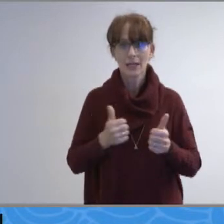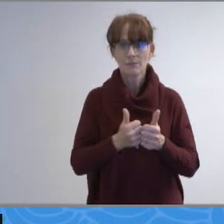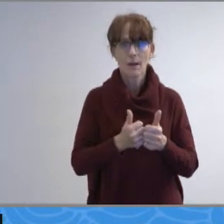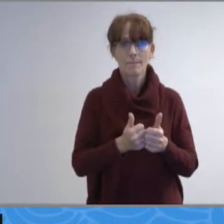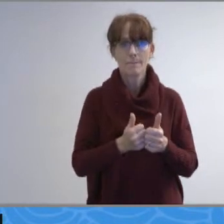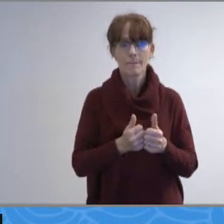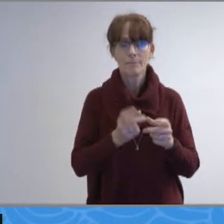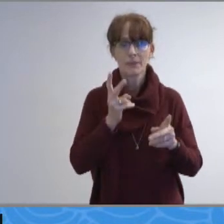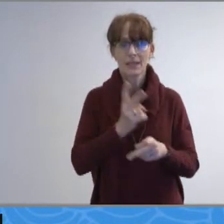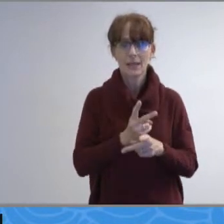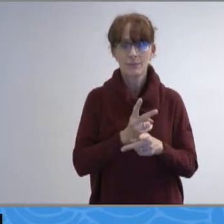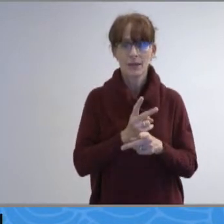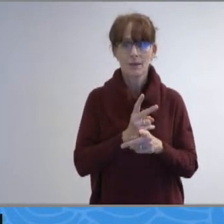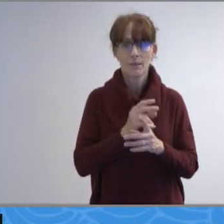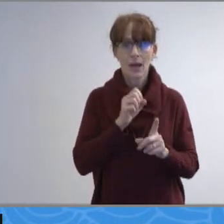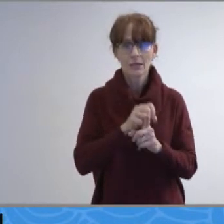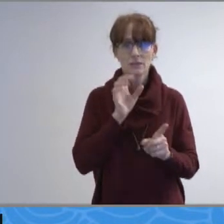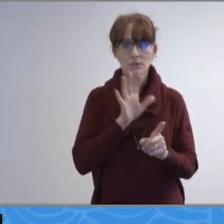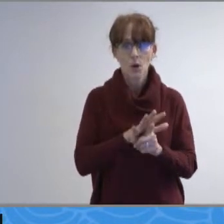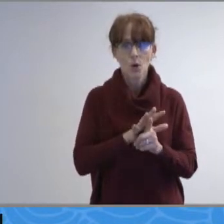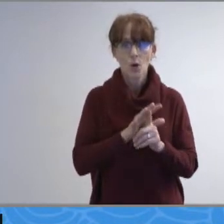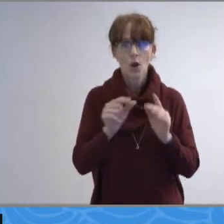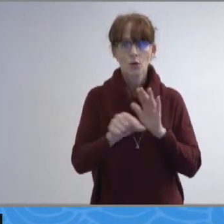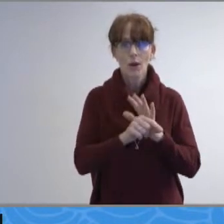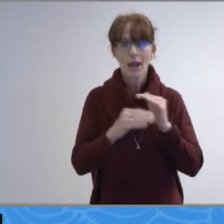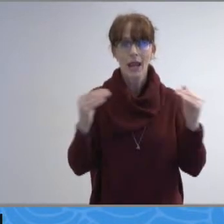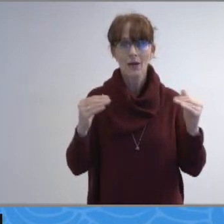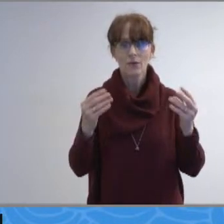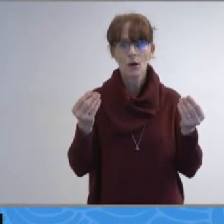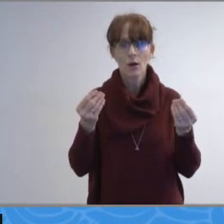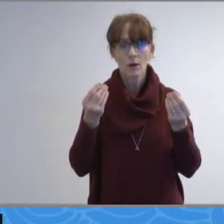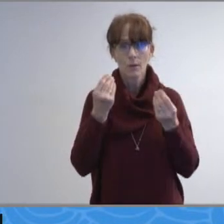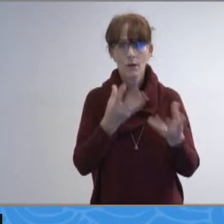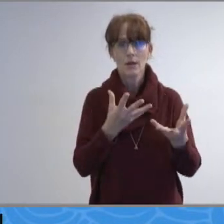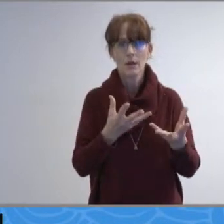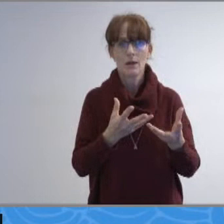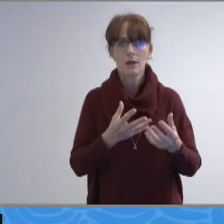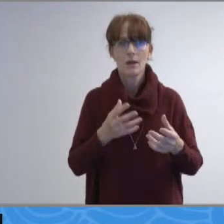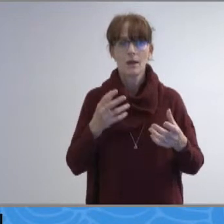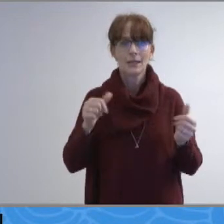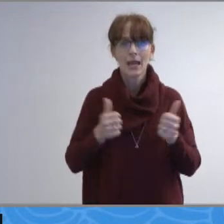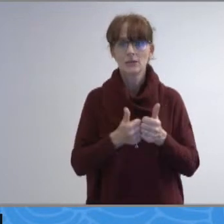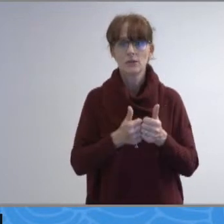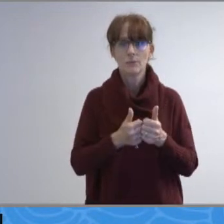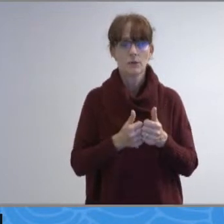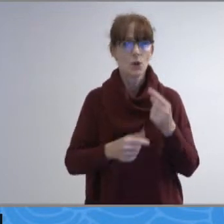is to keep them exposed to grade level material. The best way to catch students up is not to go back